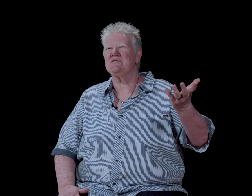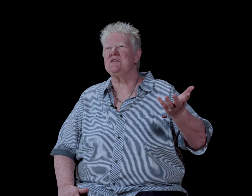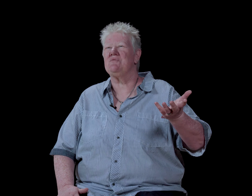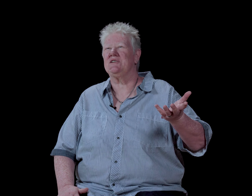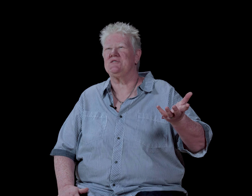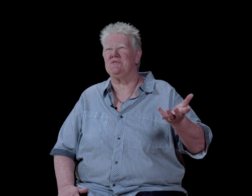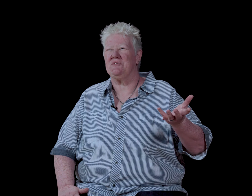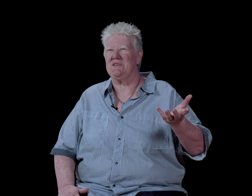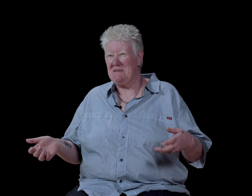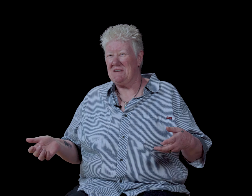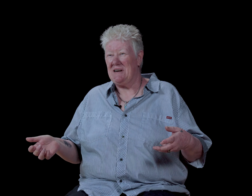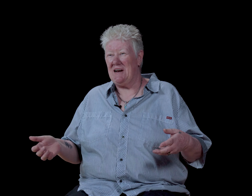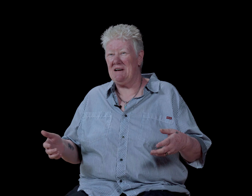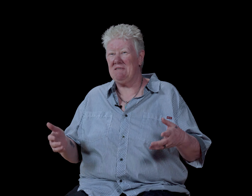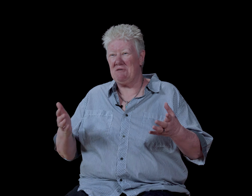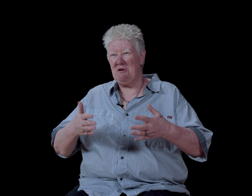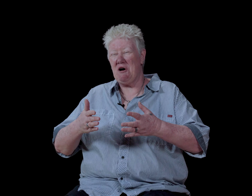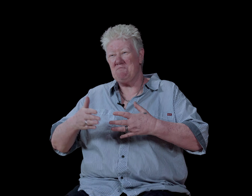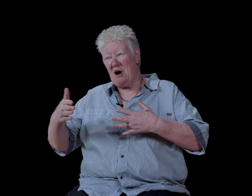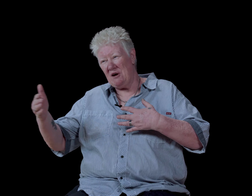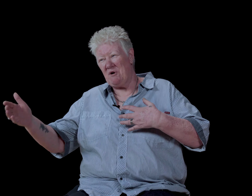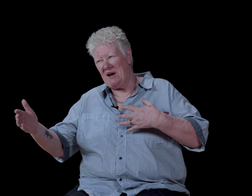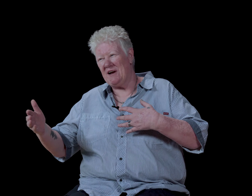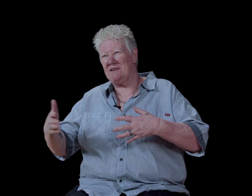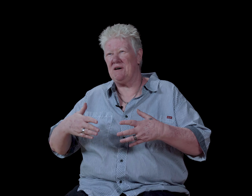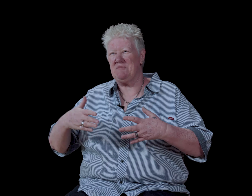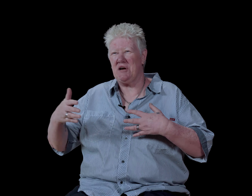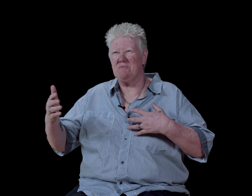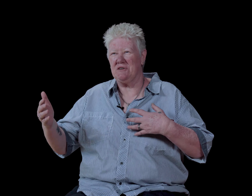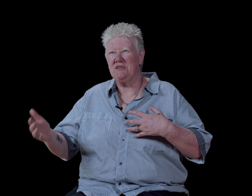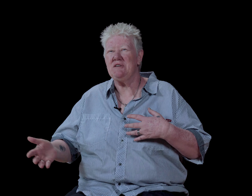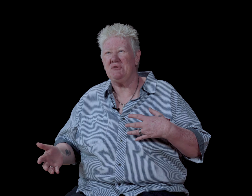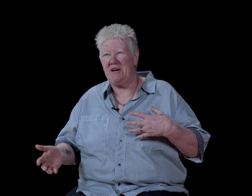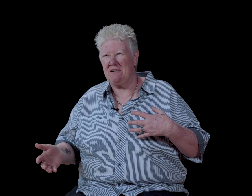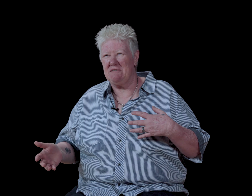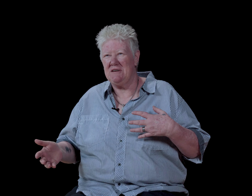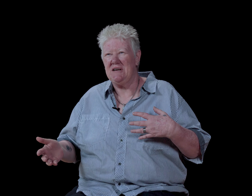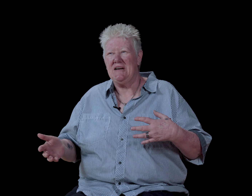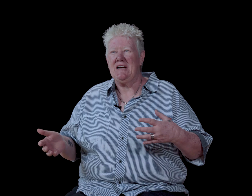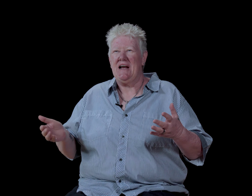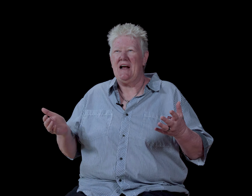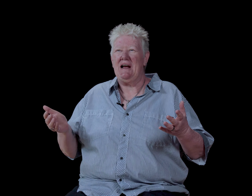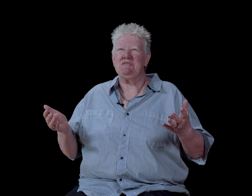as they wanted to with it. Along my way I ended up becoming an elite player.